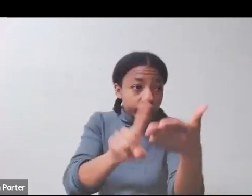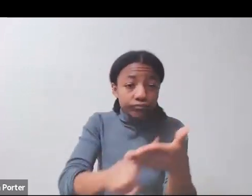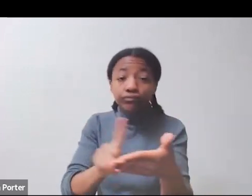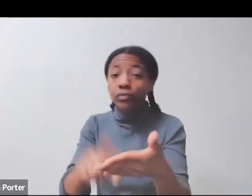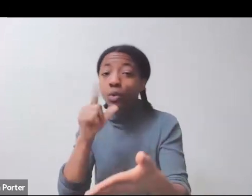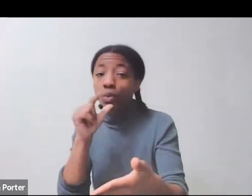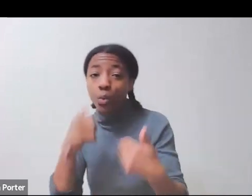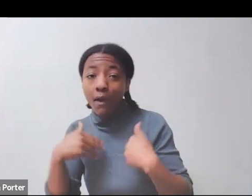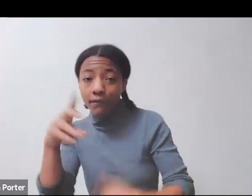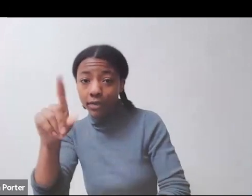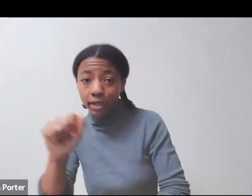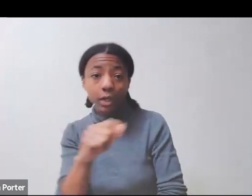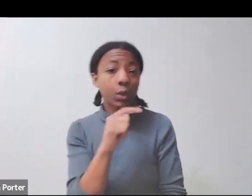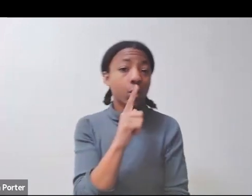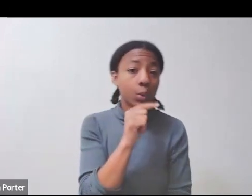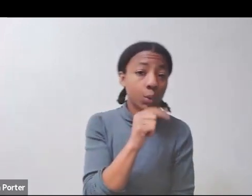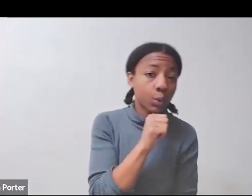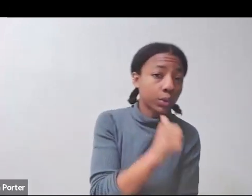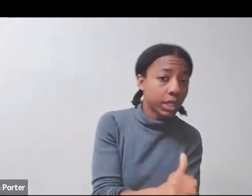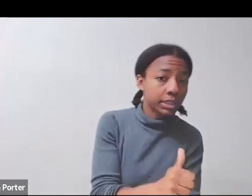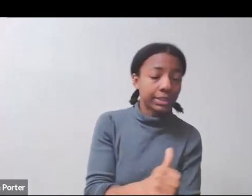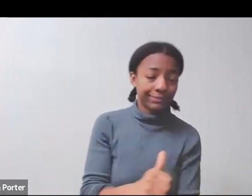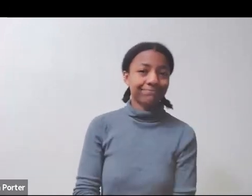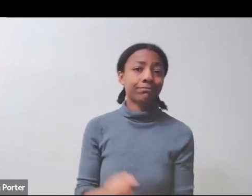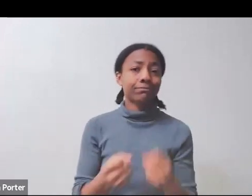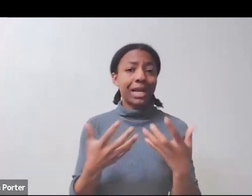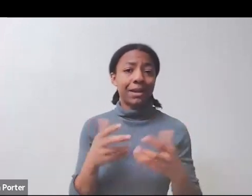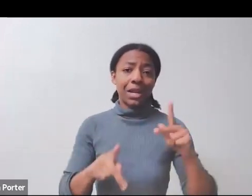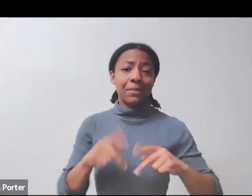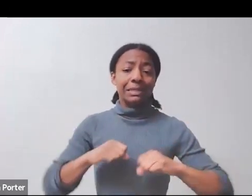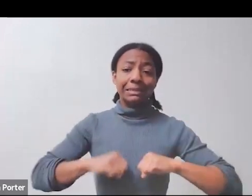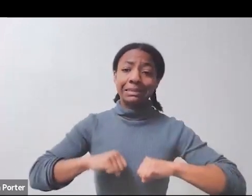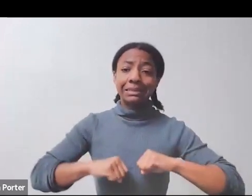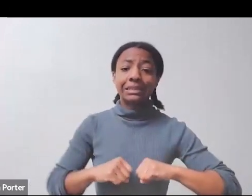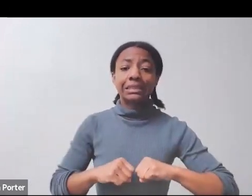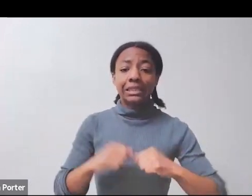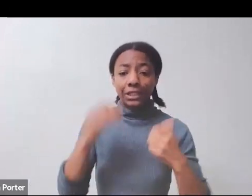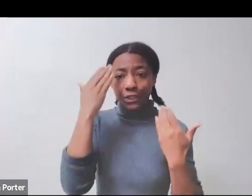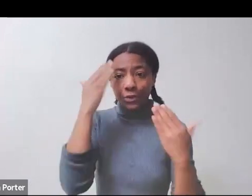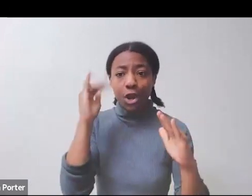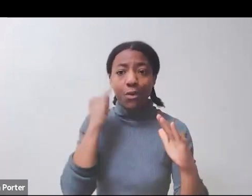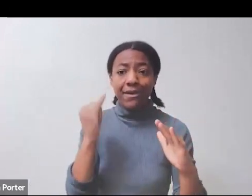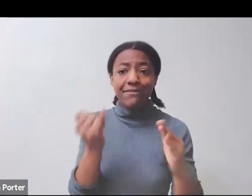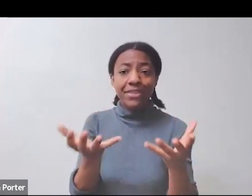that struggle with whether they're going to claim a disability or not. You can look at the questions that are used by the US Census.